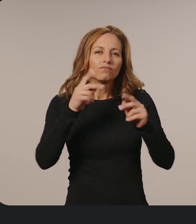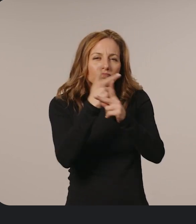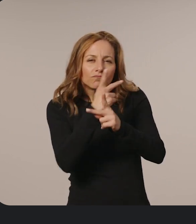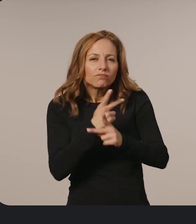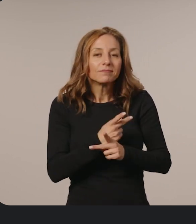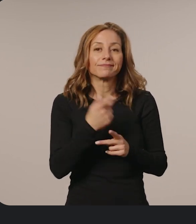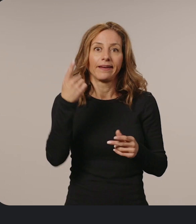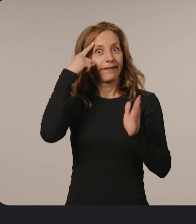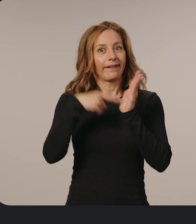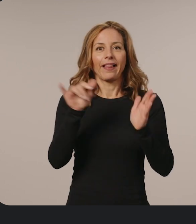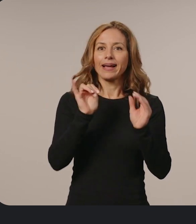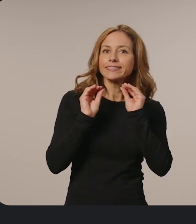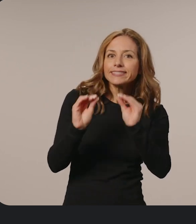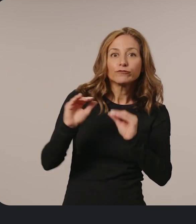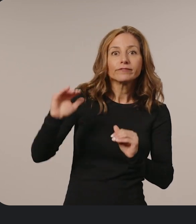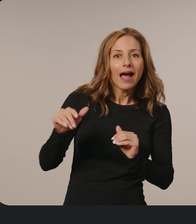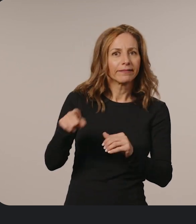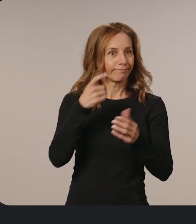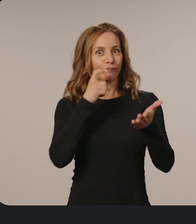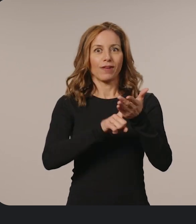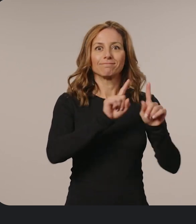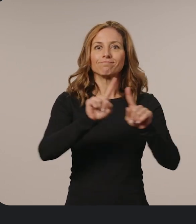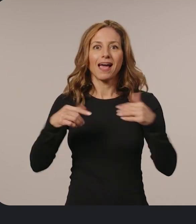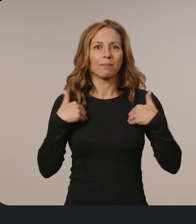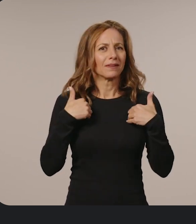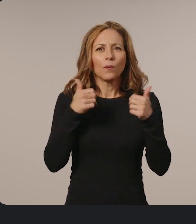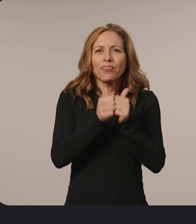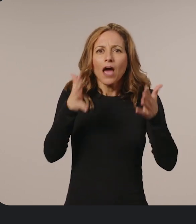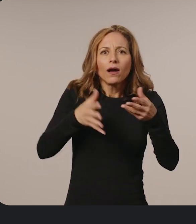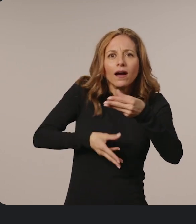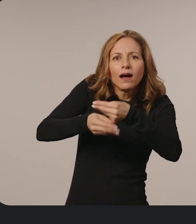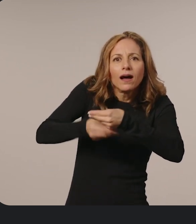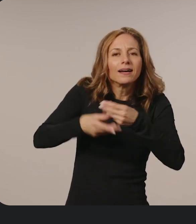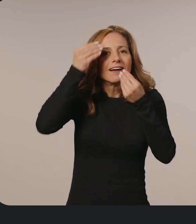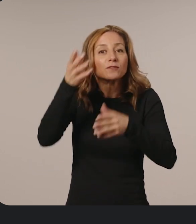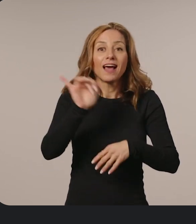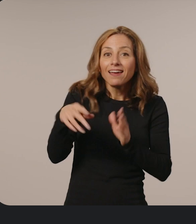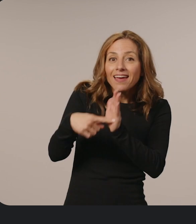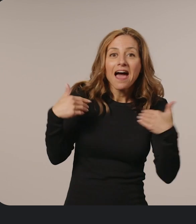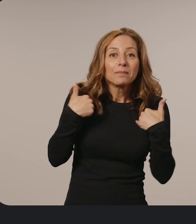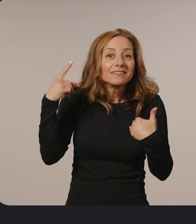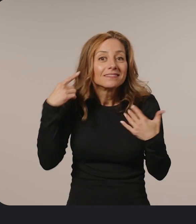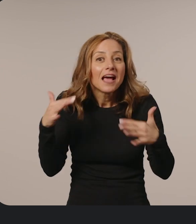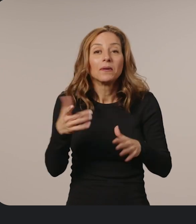It would be like teaching a child to recognize different animals without sharing any relevant information, like animal sounds, pictures,